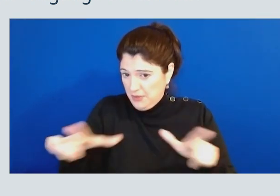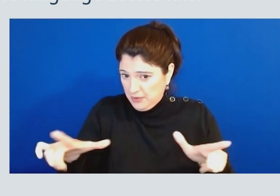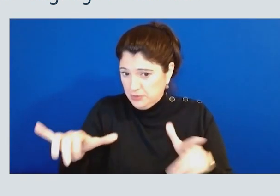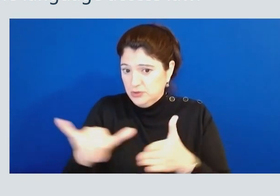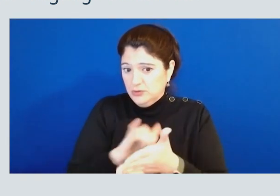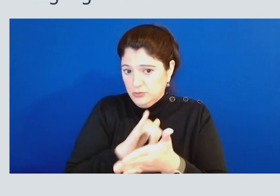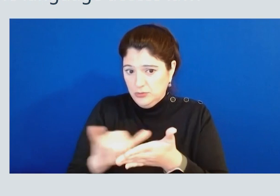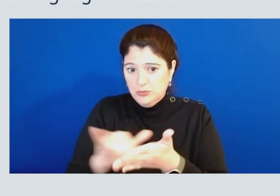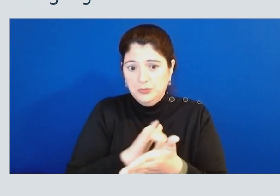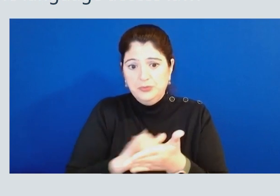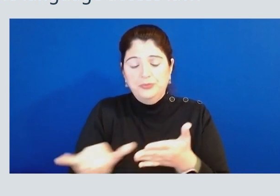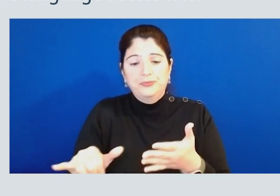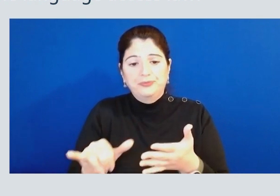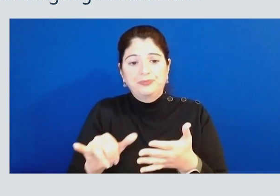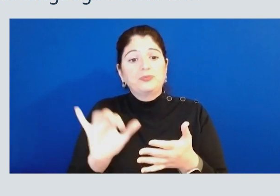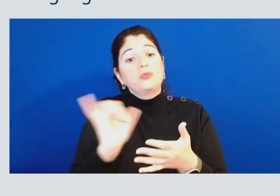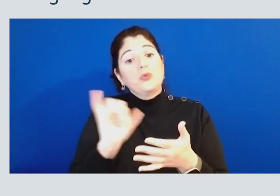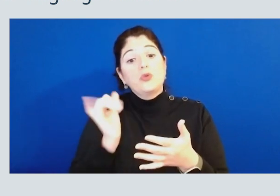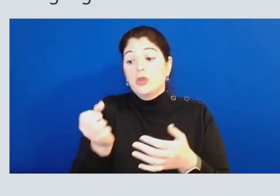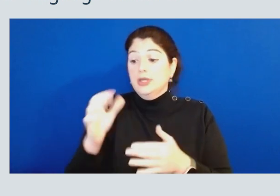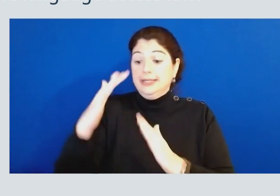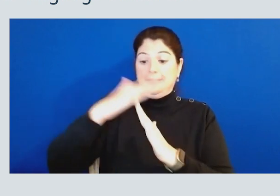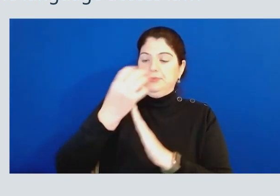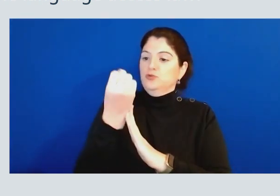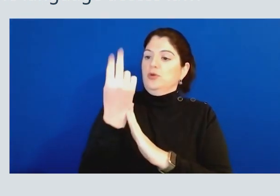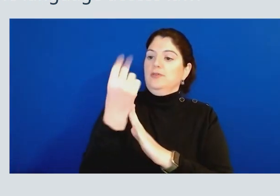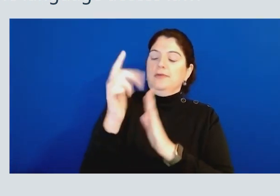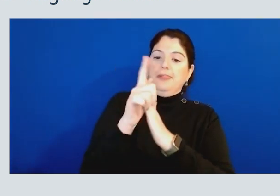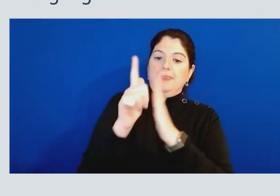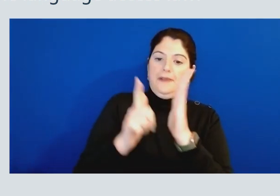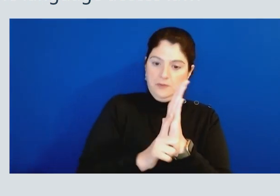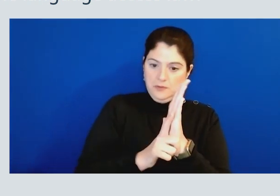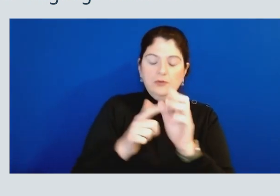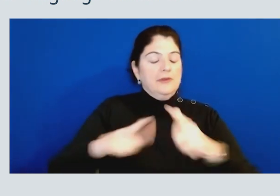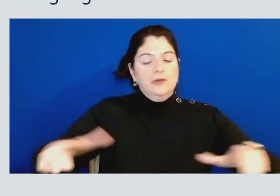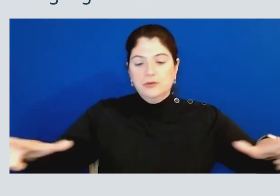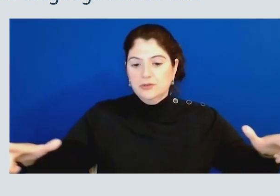And the top 12 languages most commonly spoken in New York, besides English,